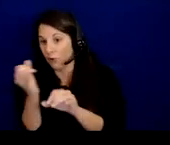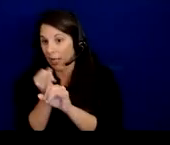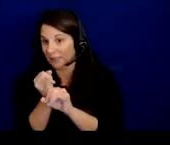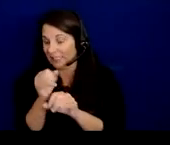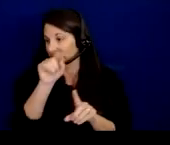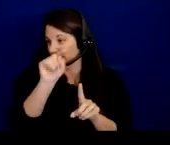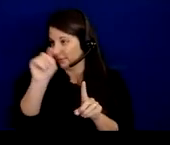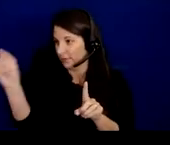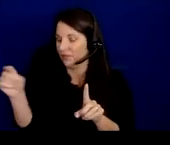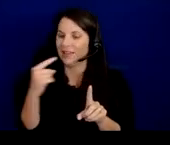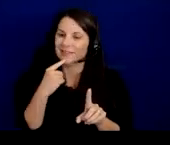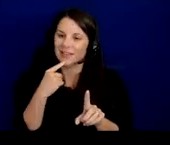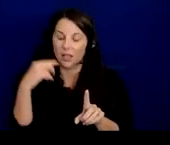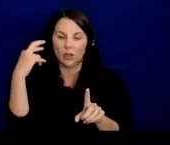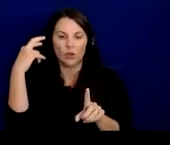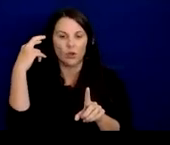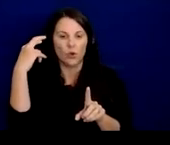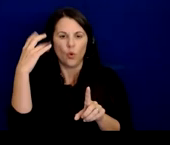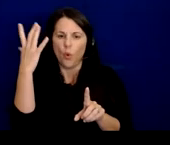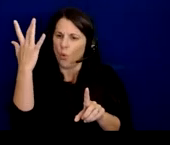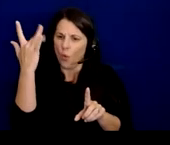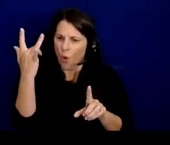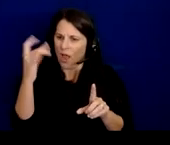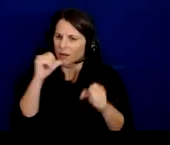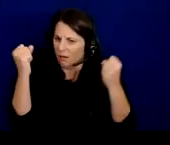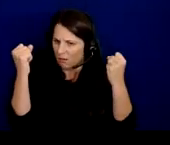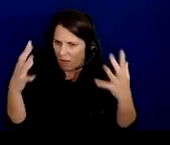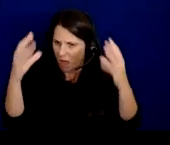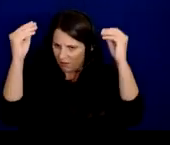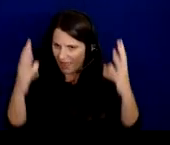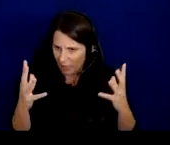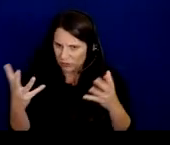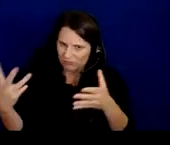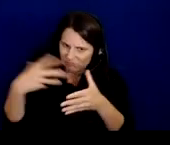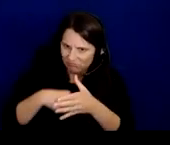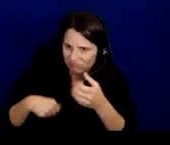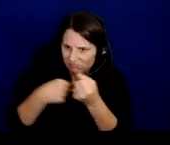there isn't as much faculty buy in is just because they don't faculty don't often know how to incorporate.